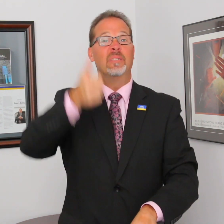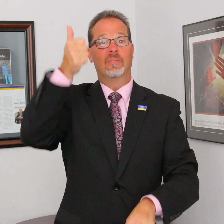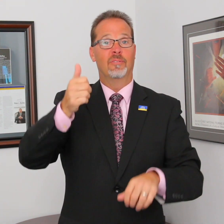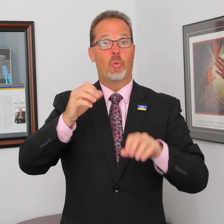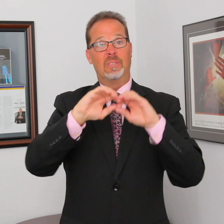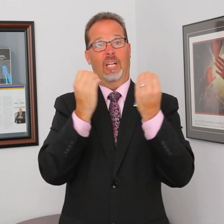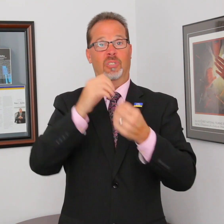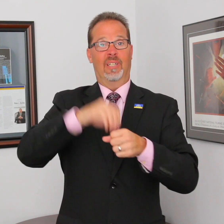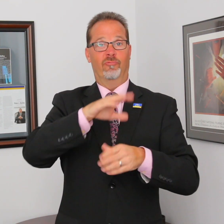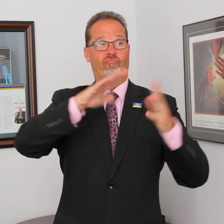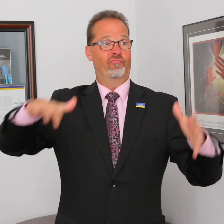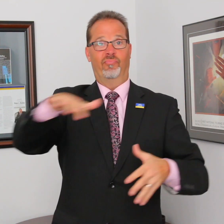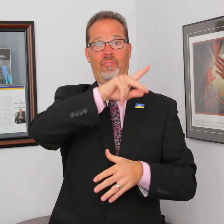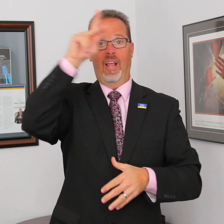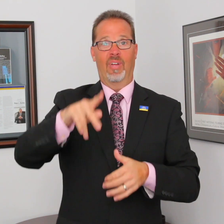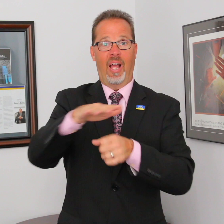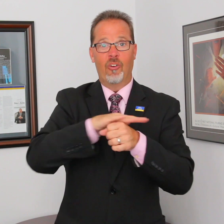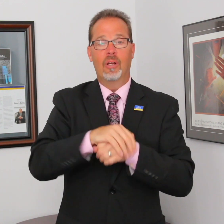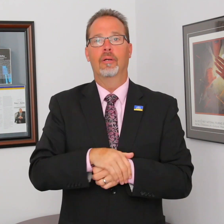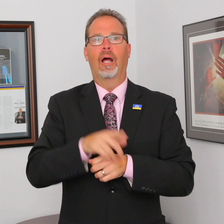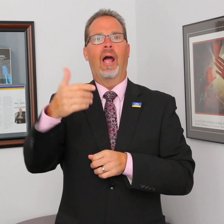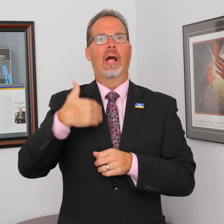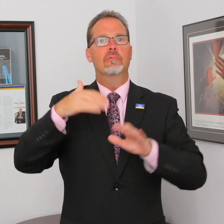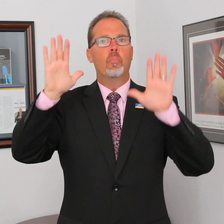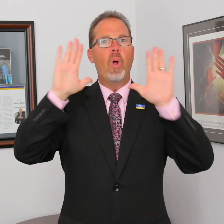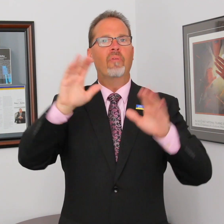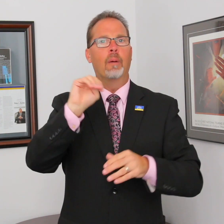anniversary. There is a large community in the Philadelphia area that